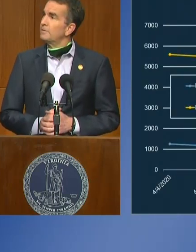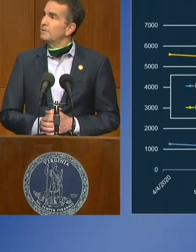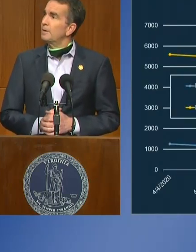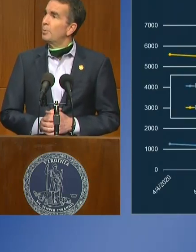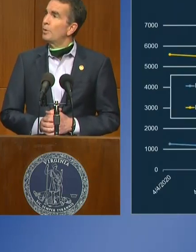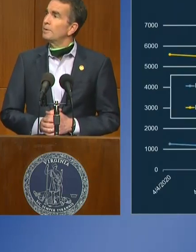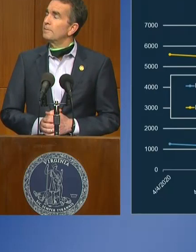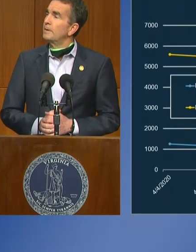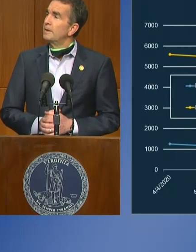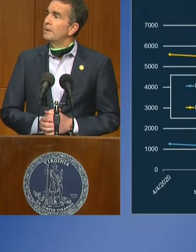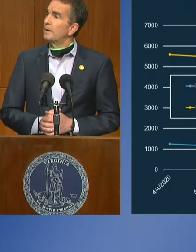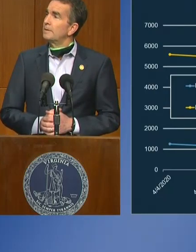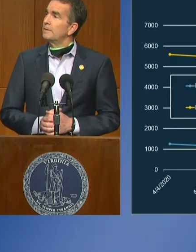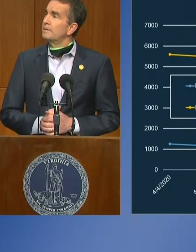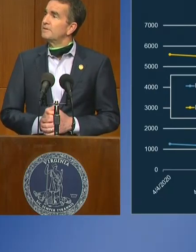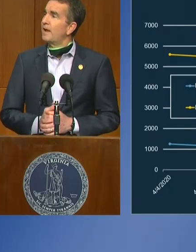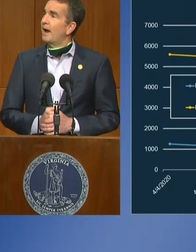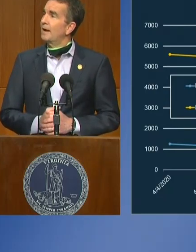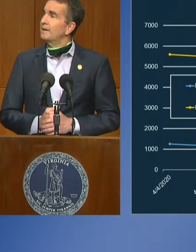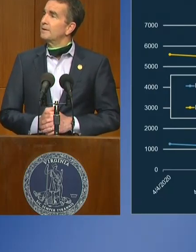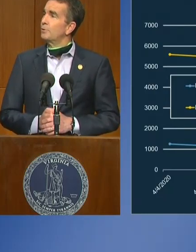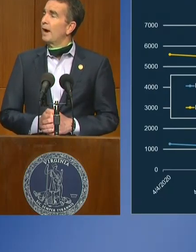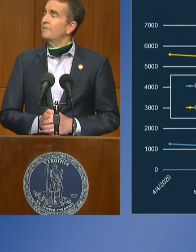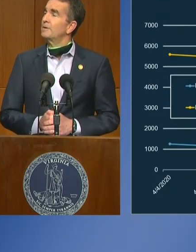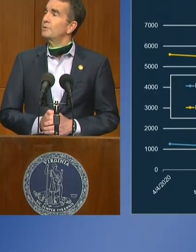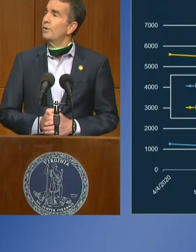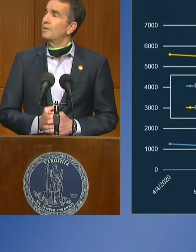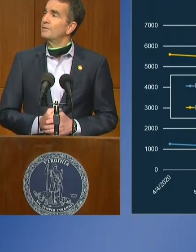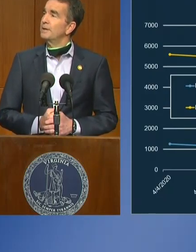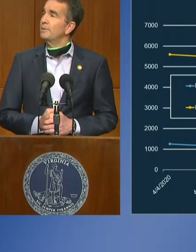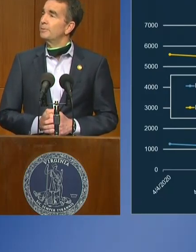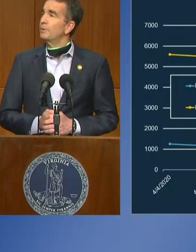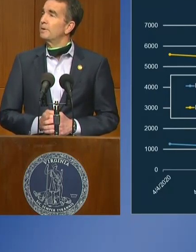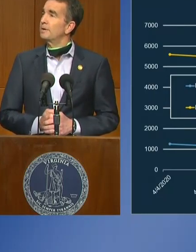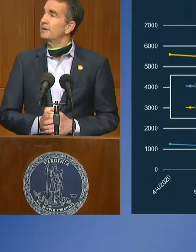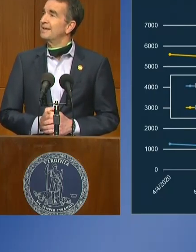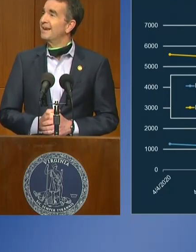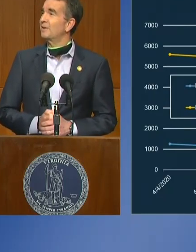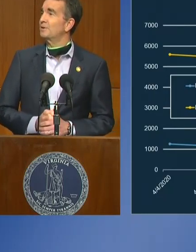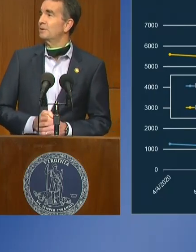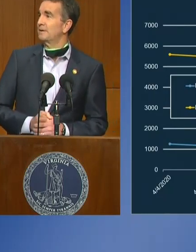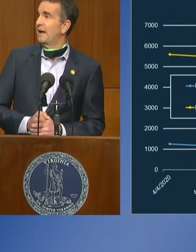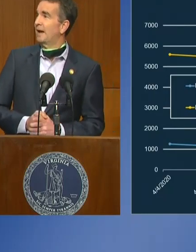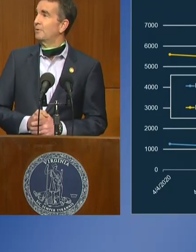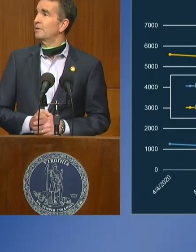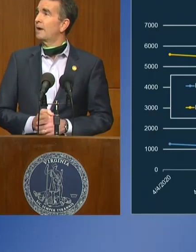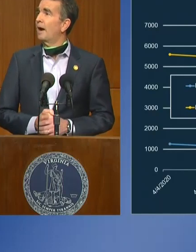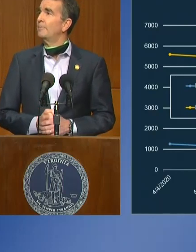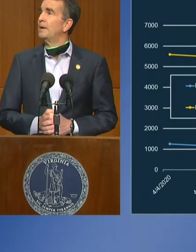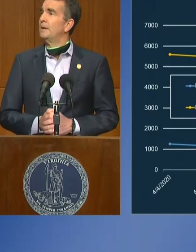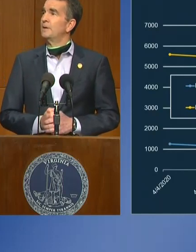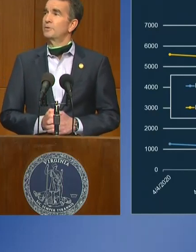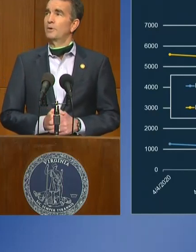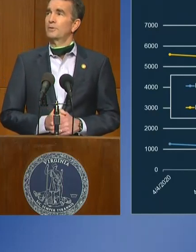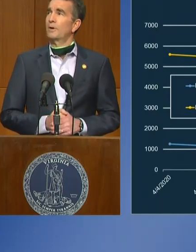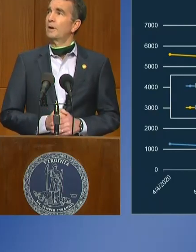RATES REMAIN STEADY THIS IS AN IMPORTANT- SLIDE INTO A GRAPH